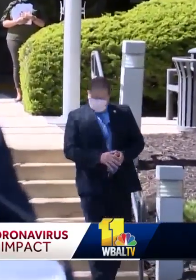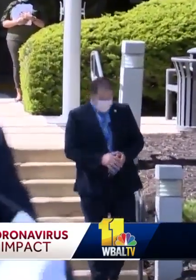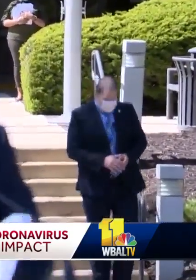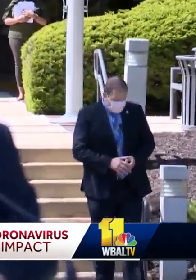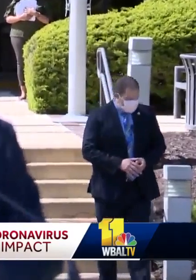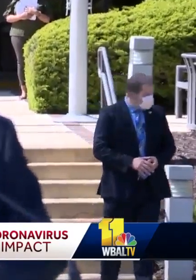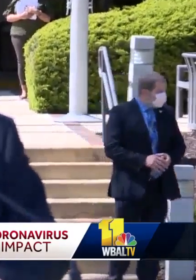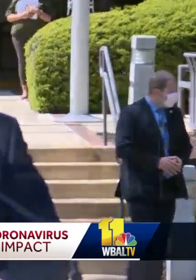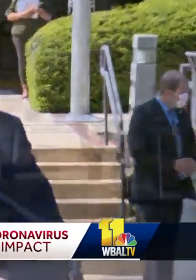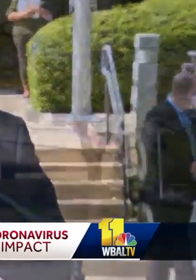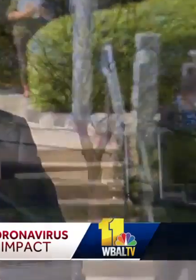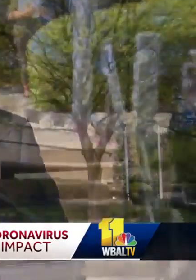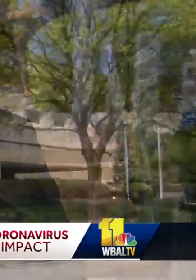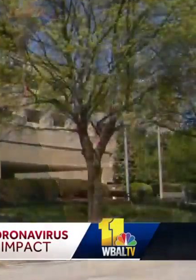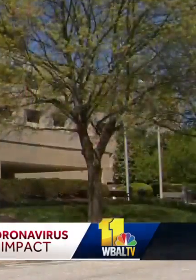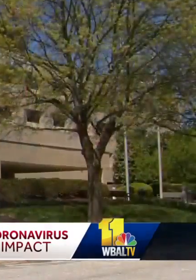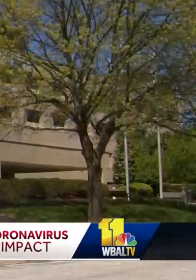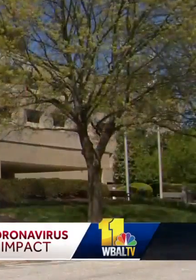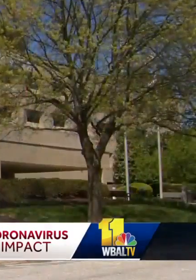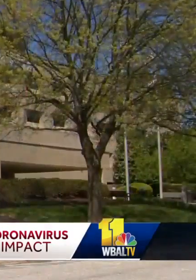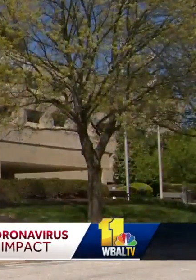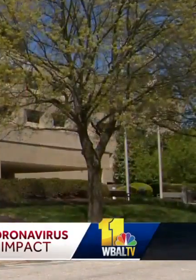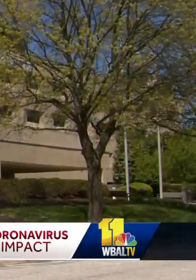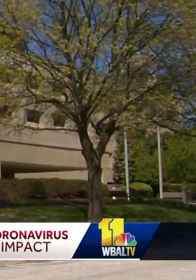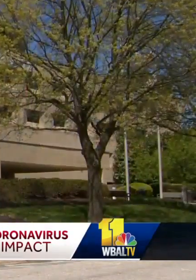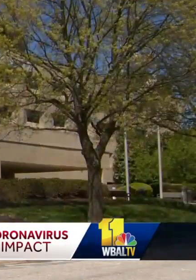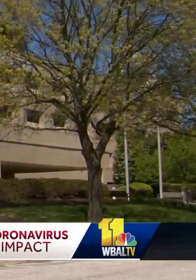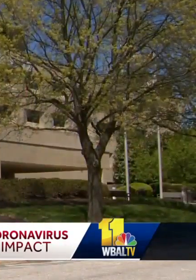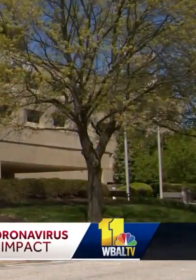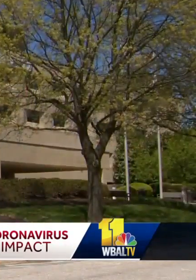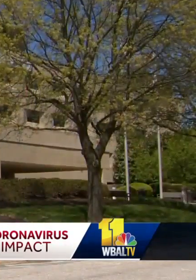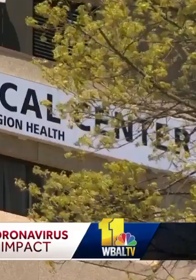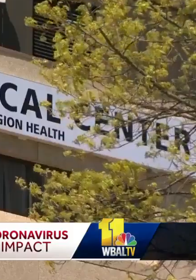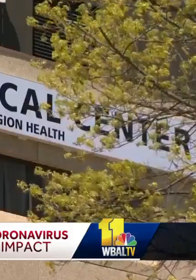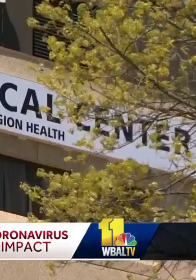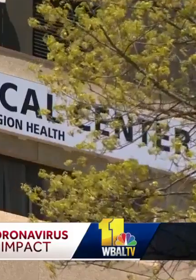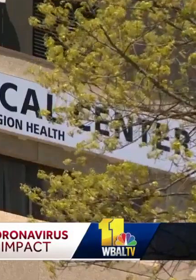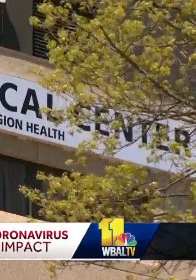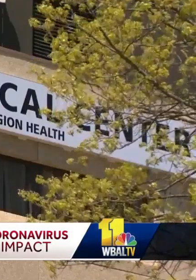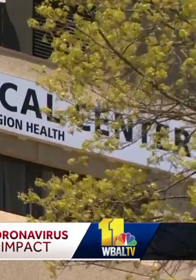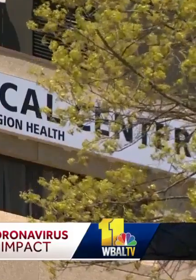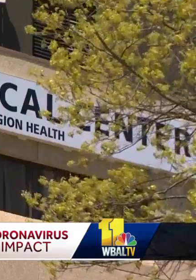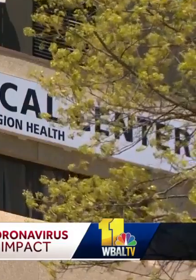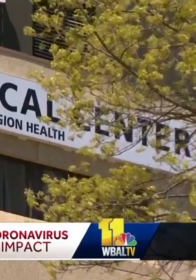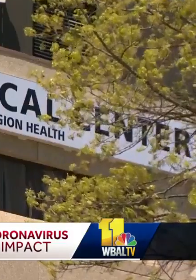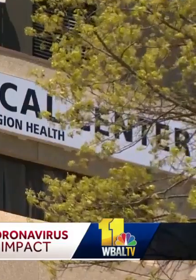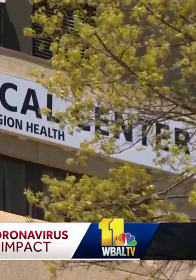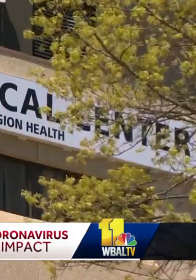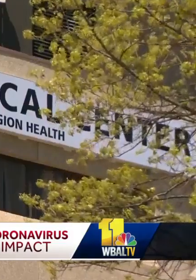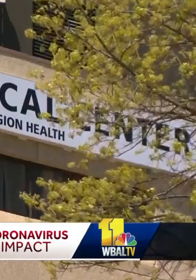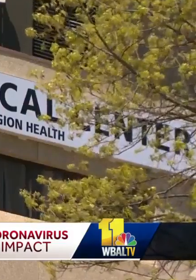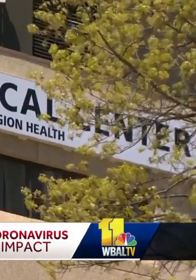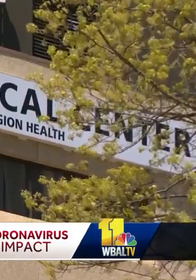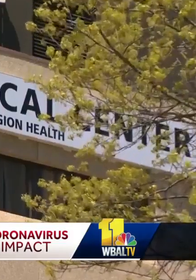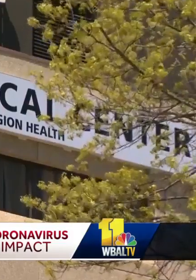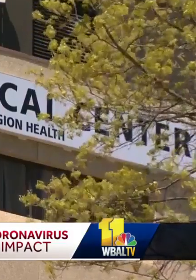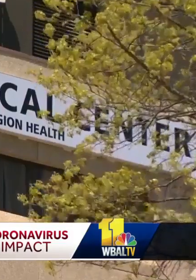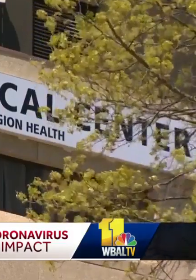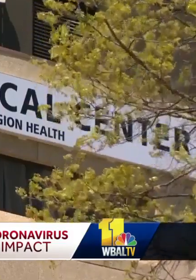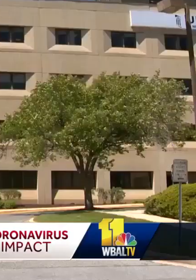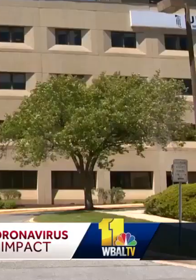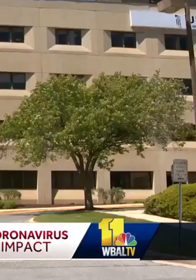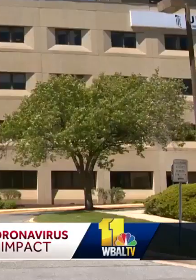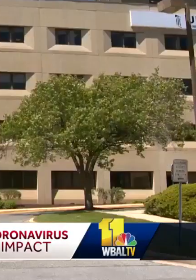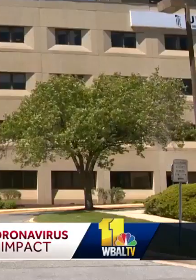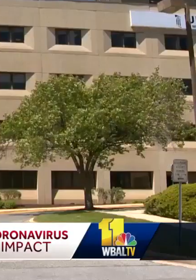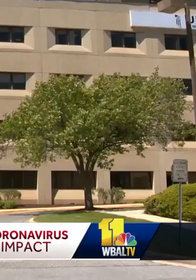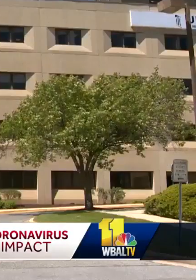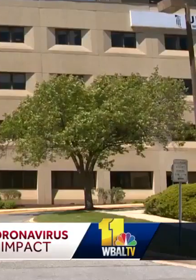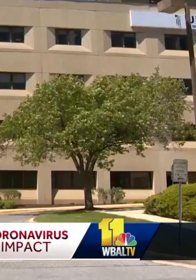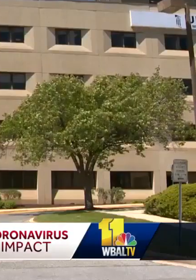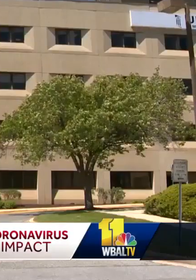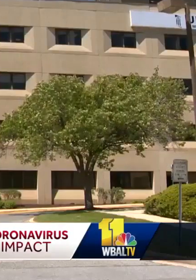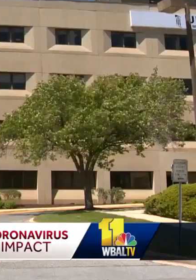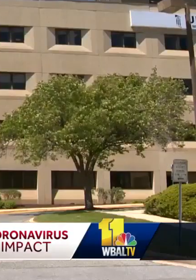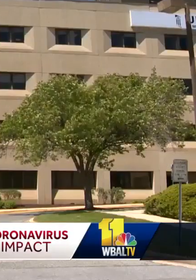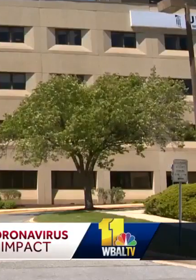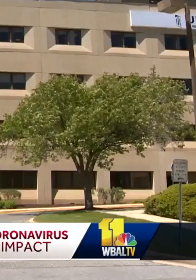GOVERNOR LARRY HOGAN WALKED UP TO THE PODIUM IN FRONT OF THE OLD LAURA HOSPITAL TO ANNOUNCE IT HAS BEEN REBORN AS LAUREL MEDICAL CENTER, A CRITICAL CARE FACILITY FOR CORONAVIRUS